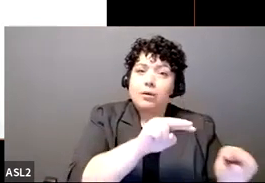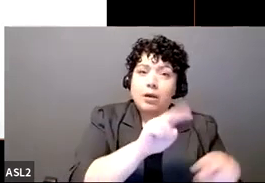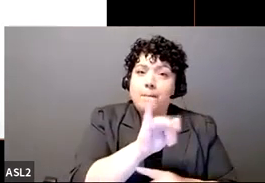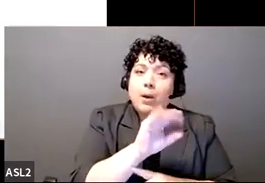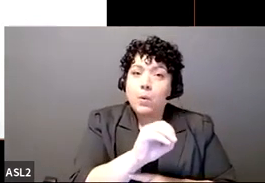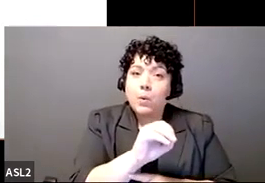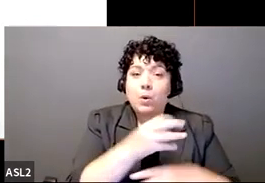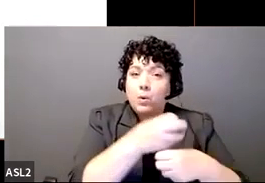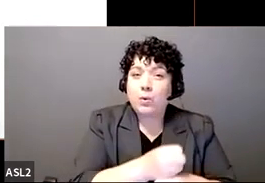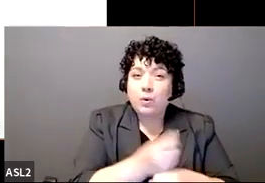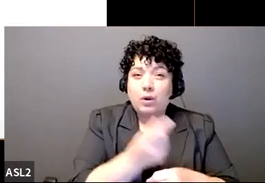we need more time for people to speak